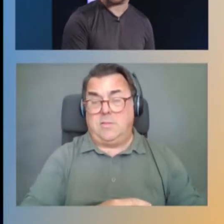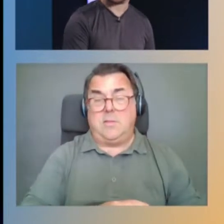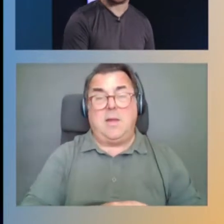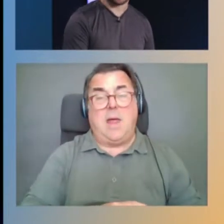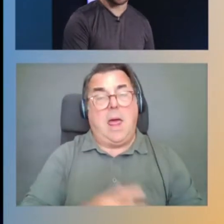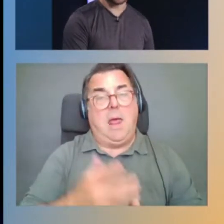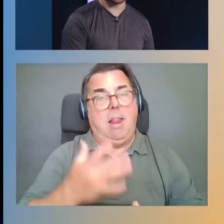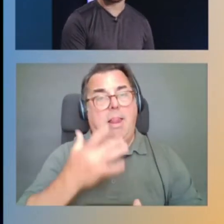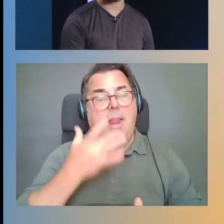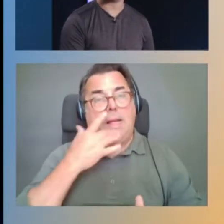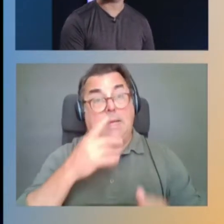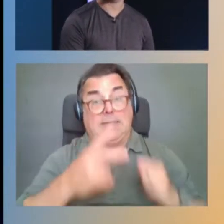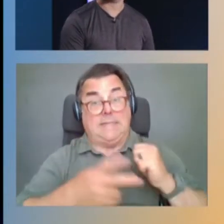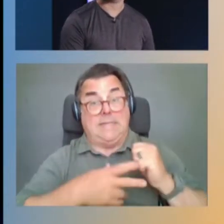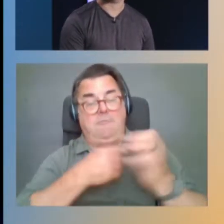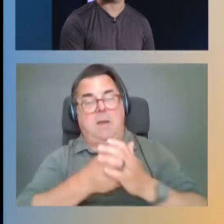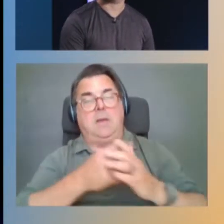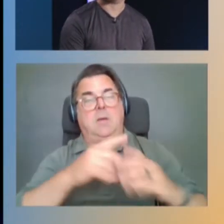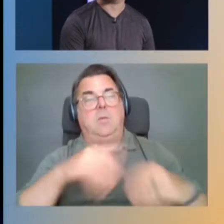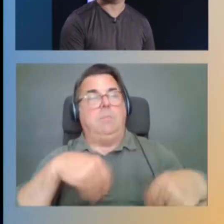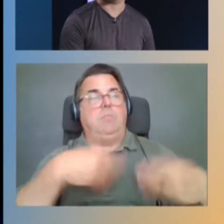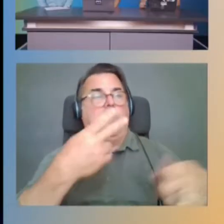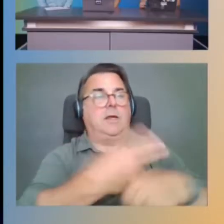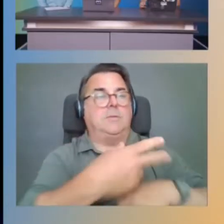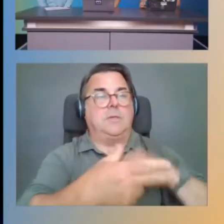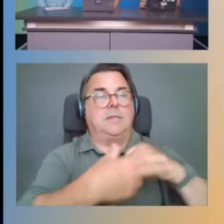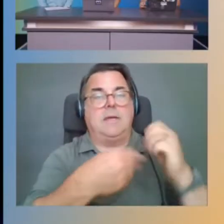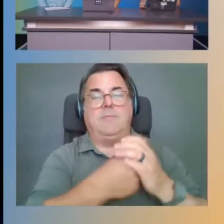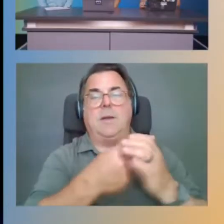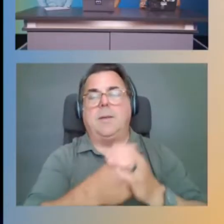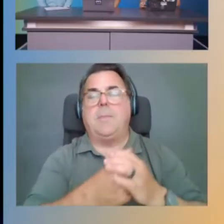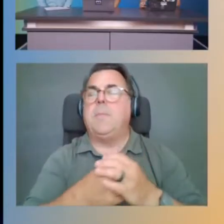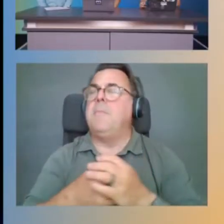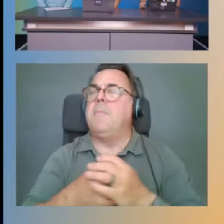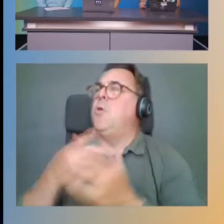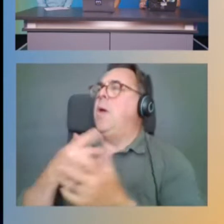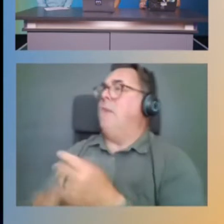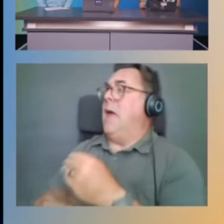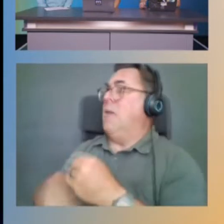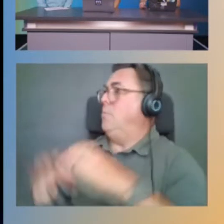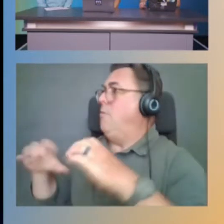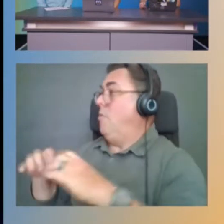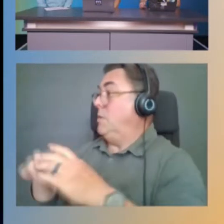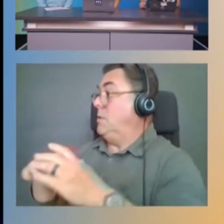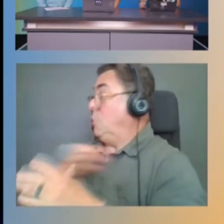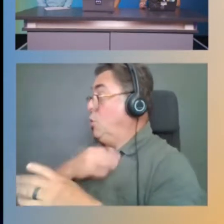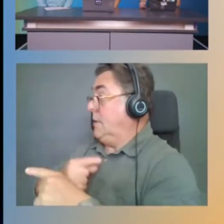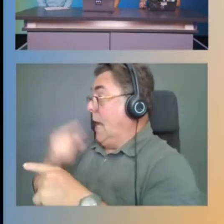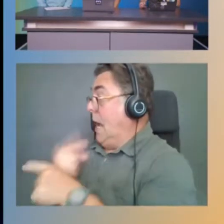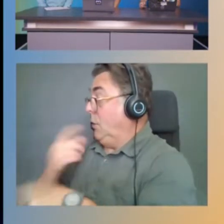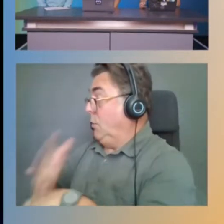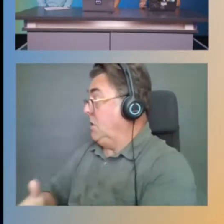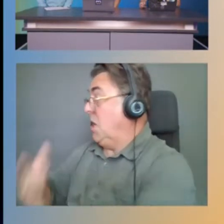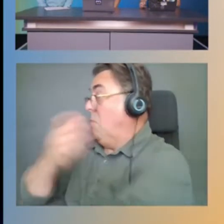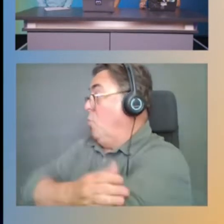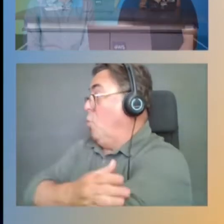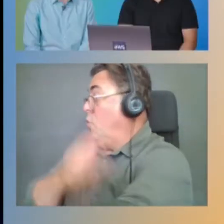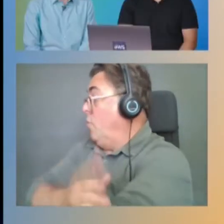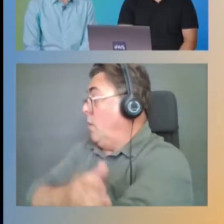And I can imagine that with this additional performance, the accuracy has improved as well, right?